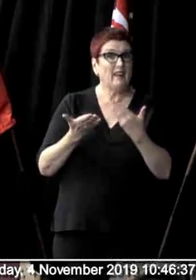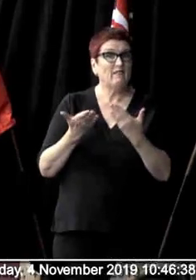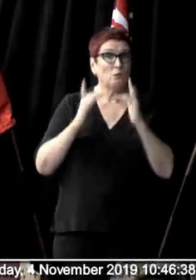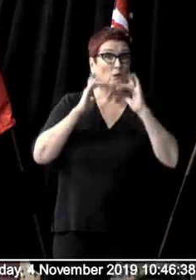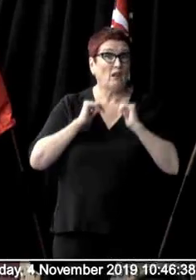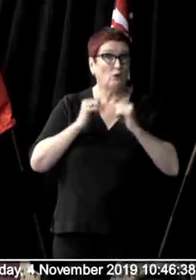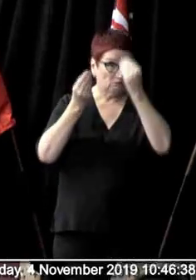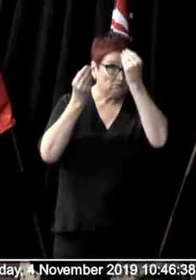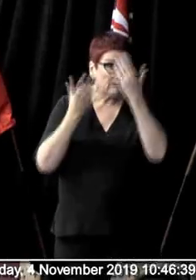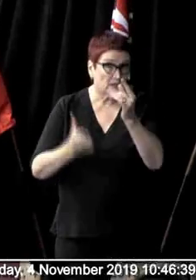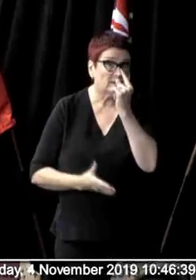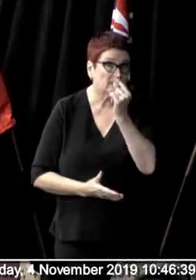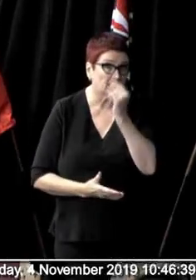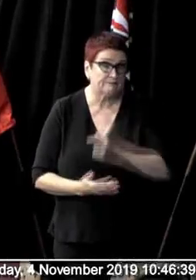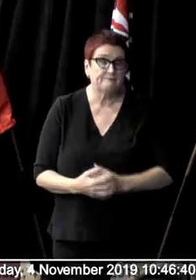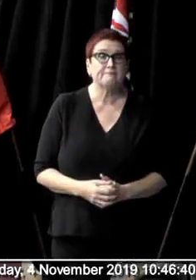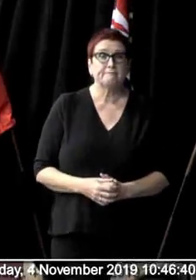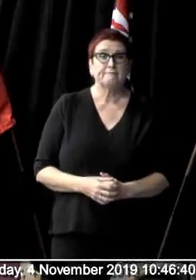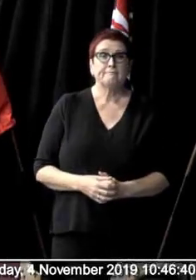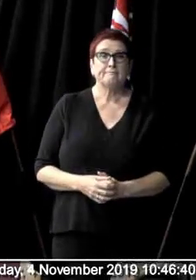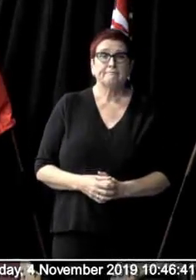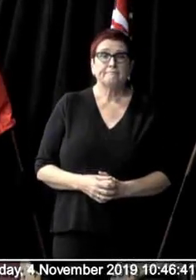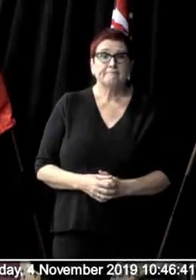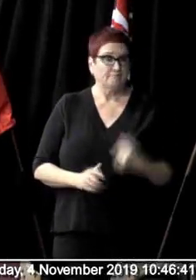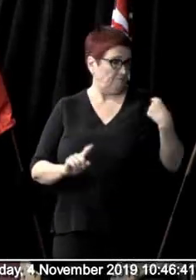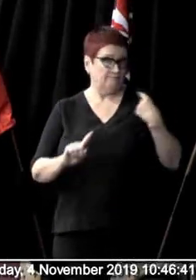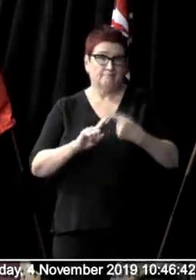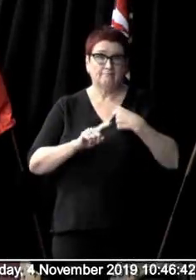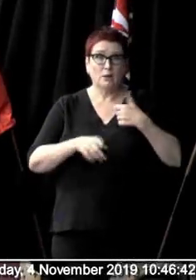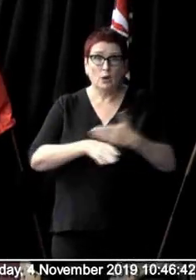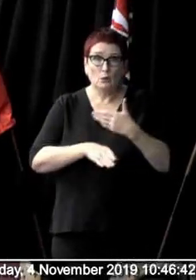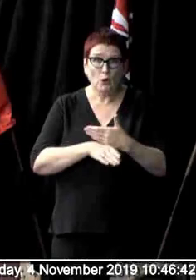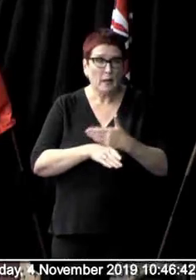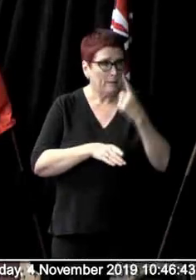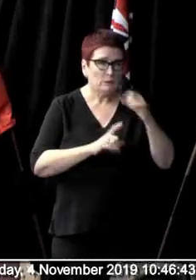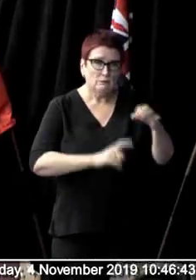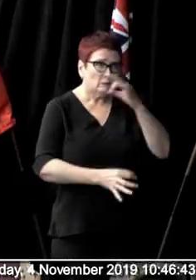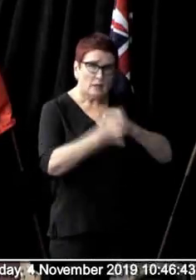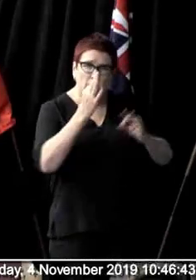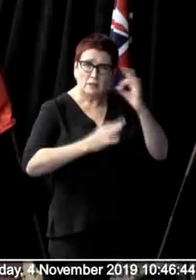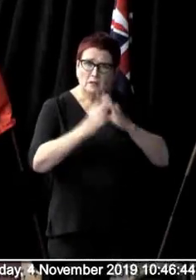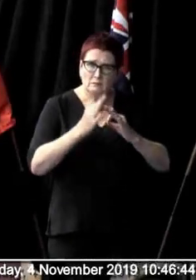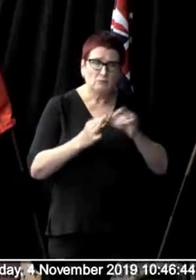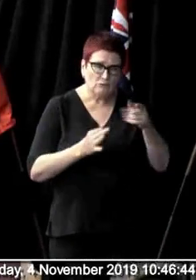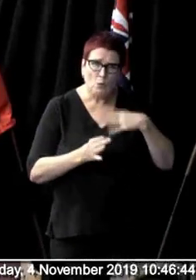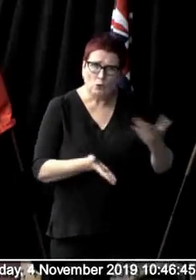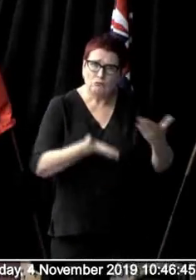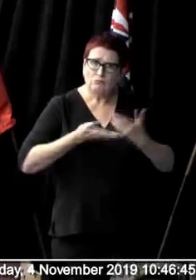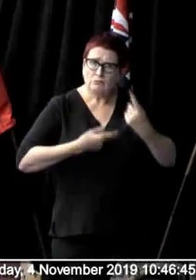Commissioners, in the course of our work, we have received queries from people wishing to provide information to the Commission,